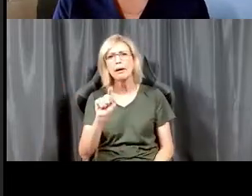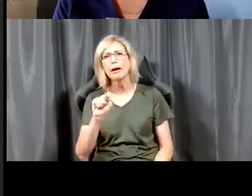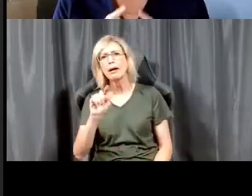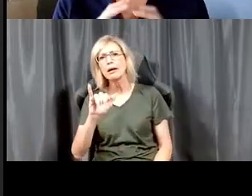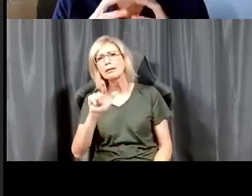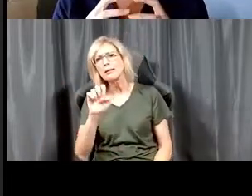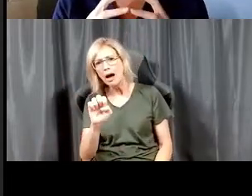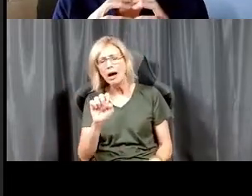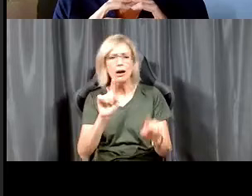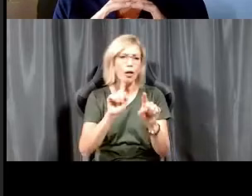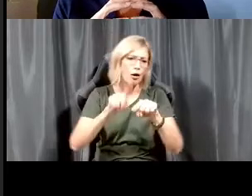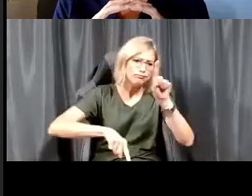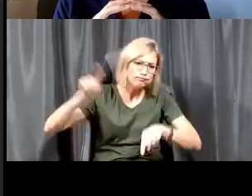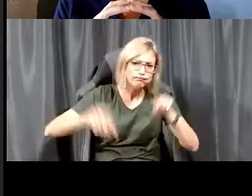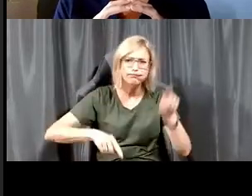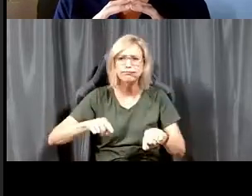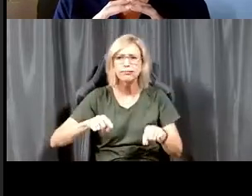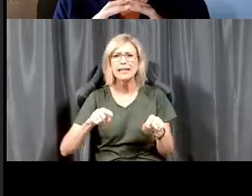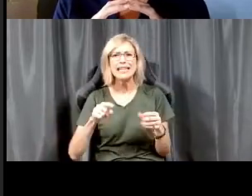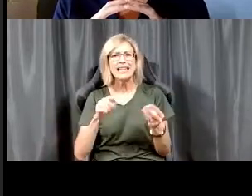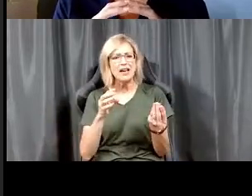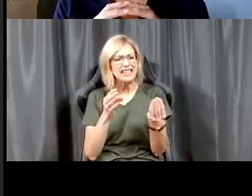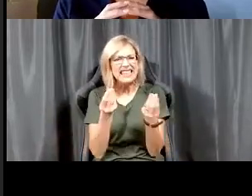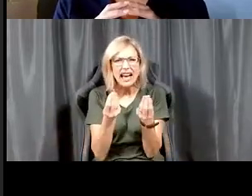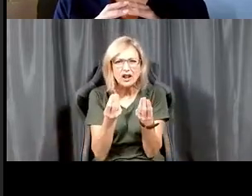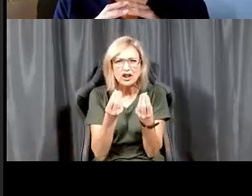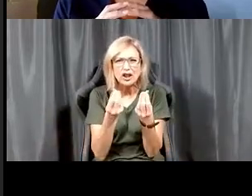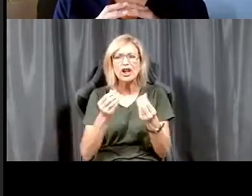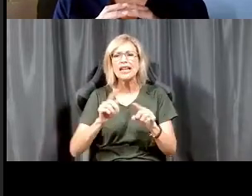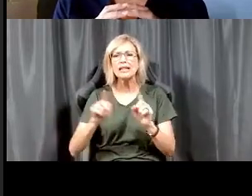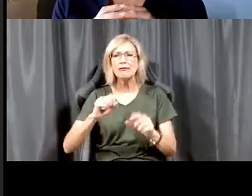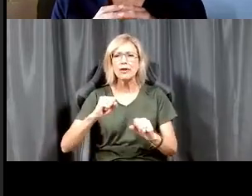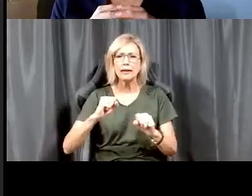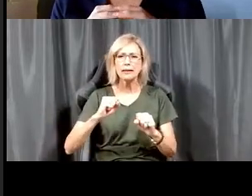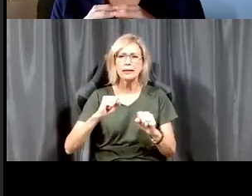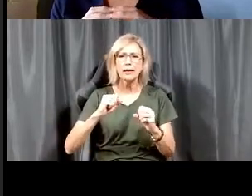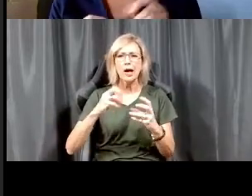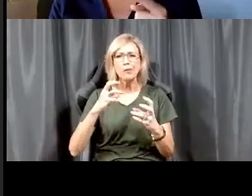different textures and resistances, resistances, I